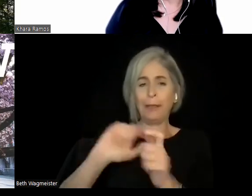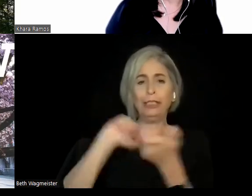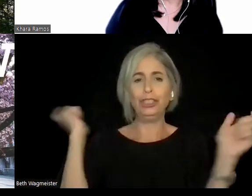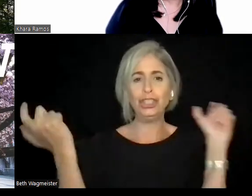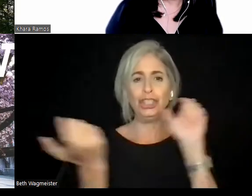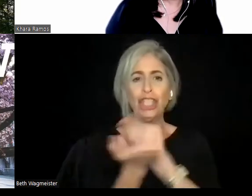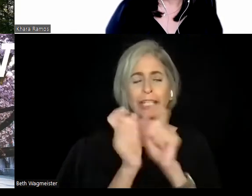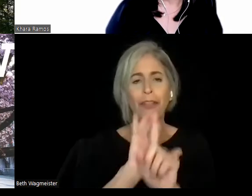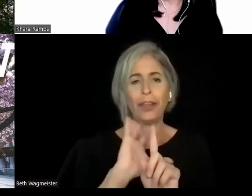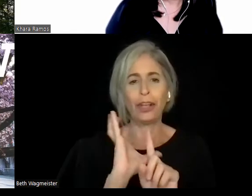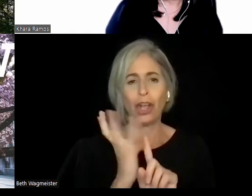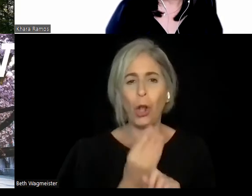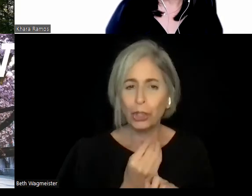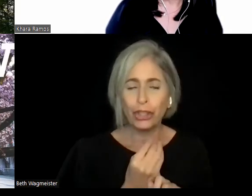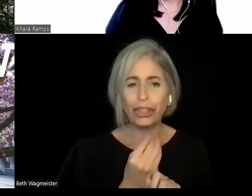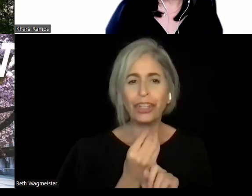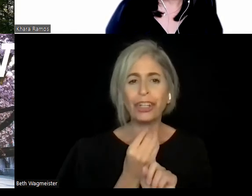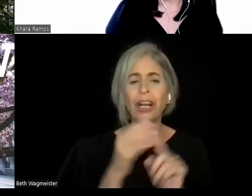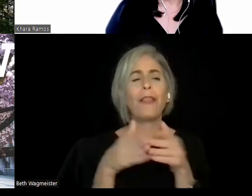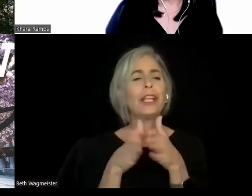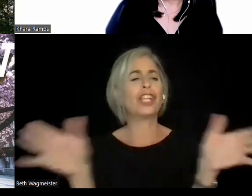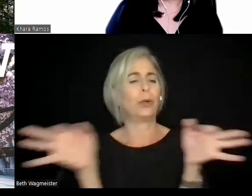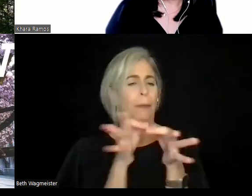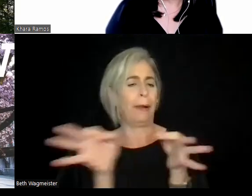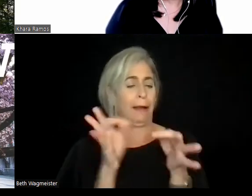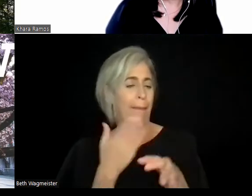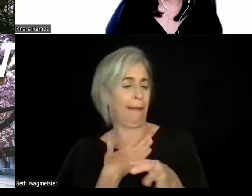accommodate that and having People with Disabilities in the laboratory